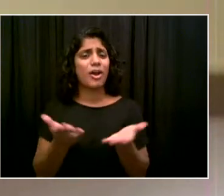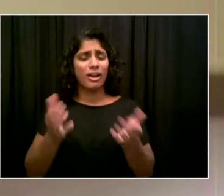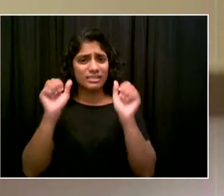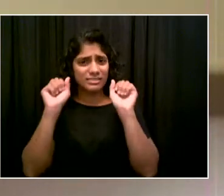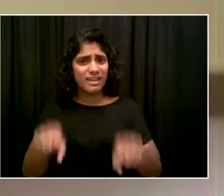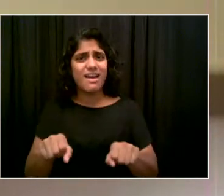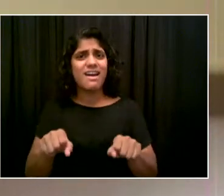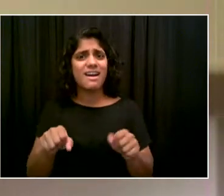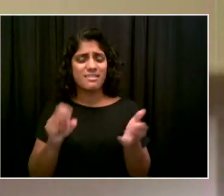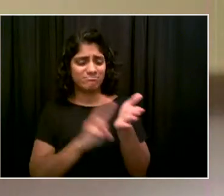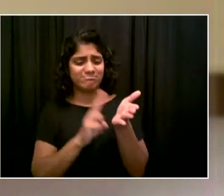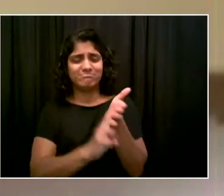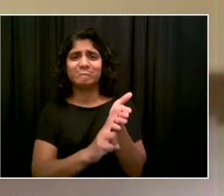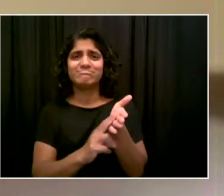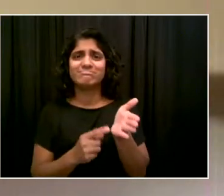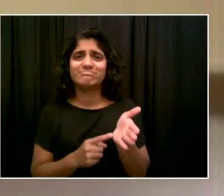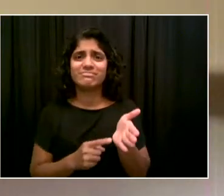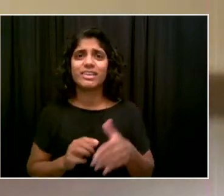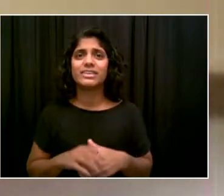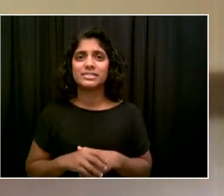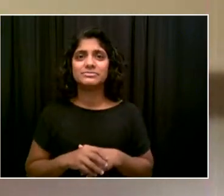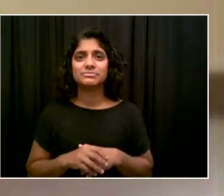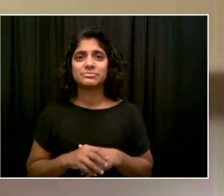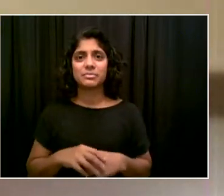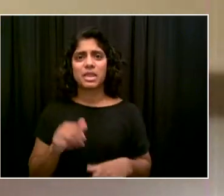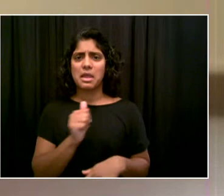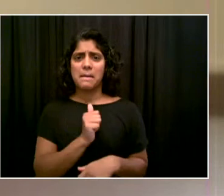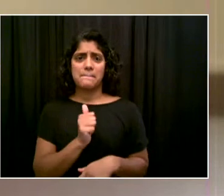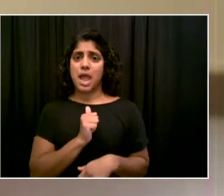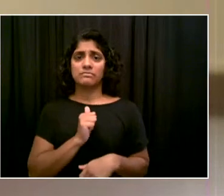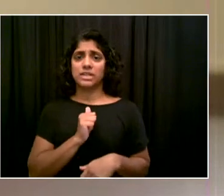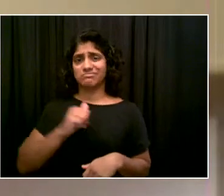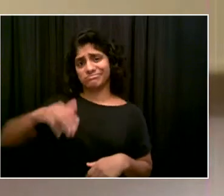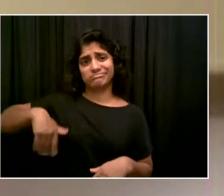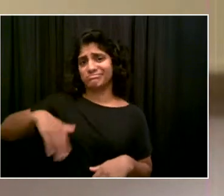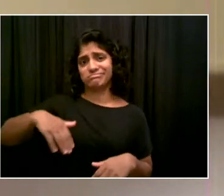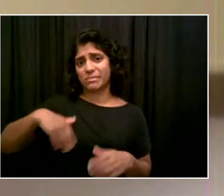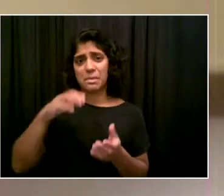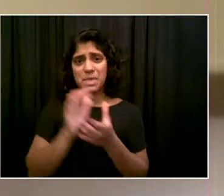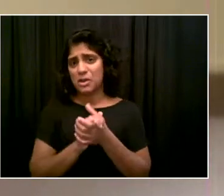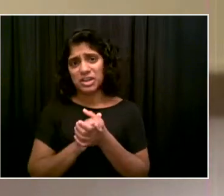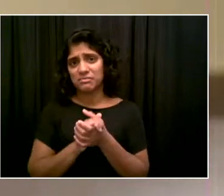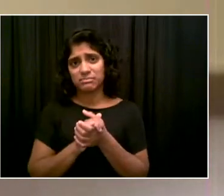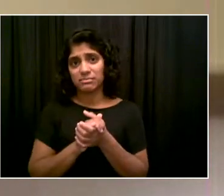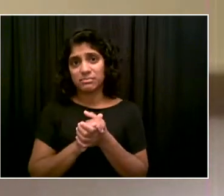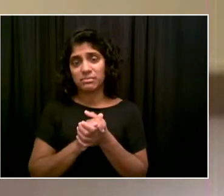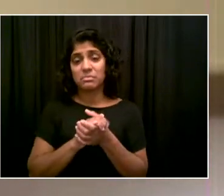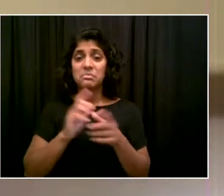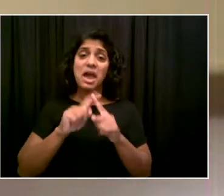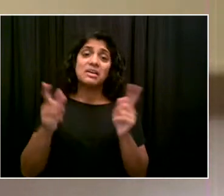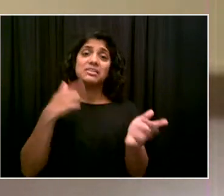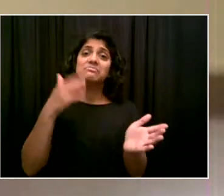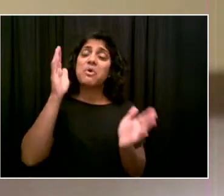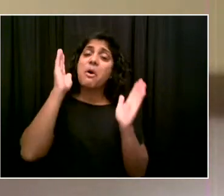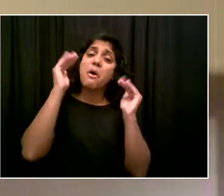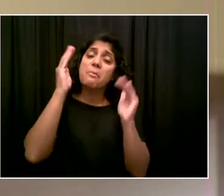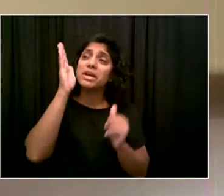AGAIN. MR. MAYOR, WANT TO ADMIT, UNFORTUNATELY, I AM NOT MARRIED.